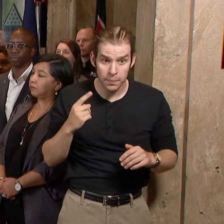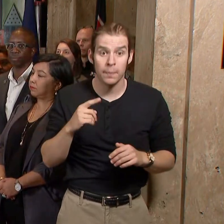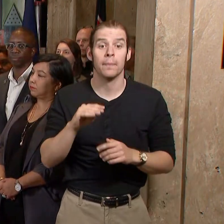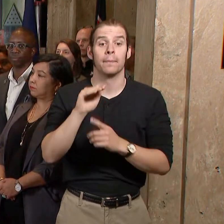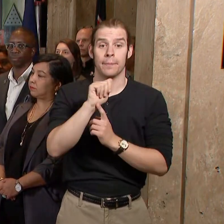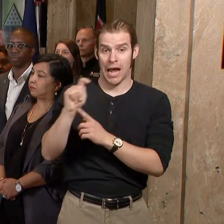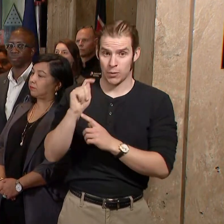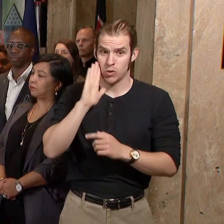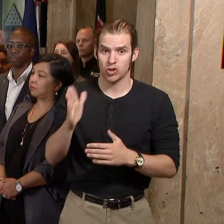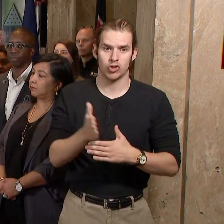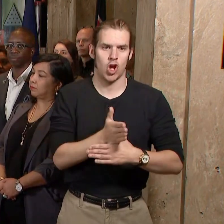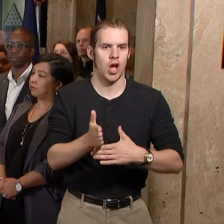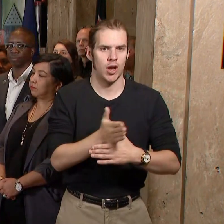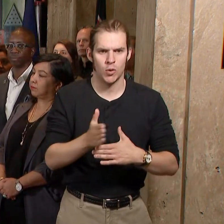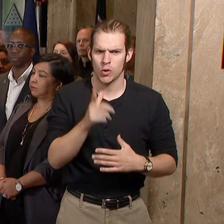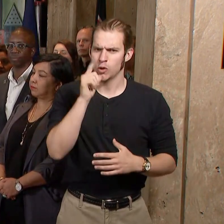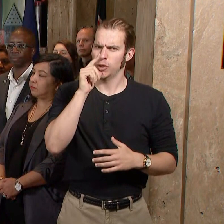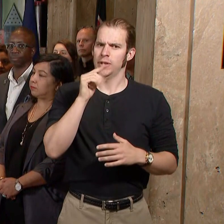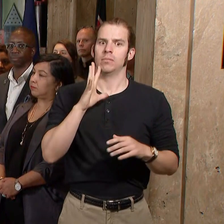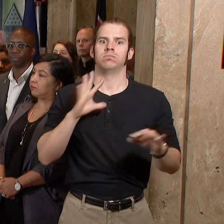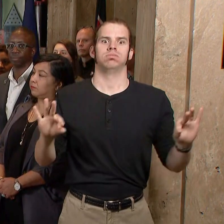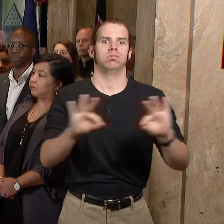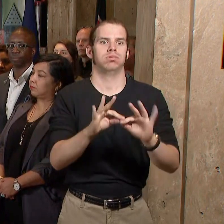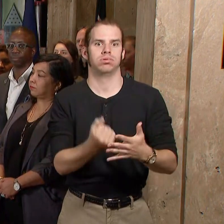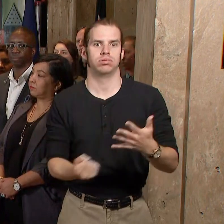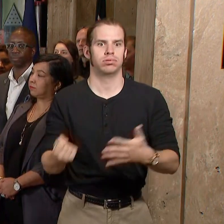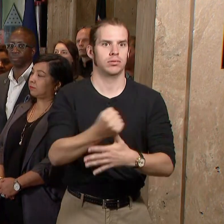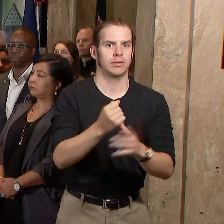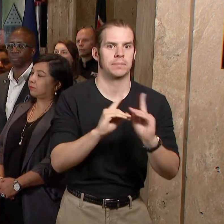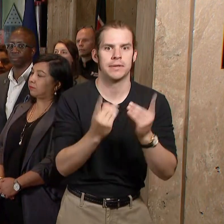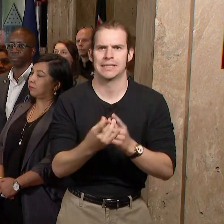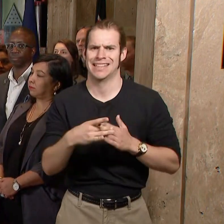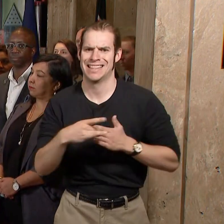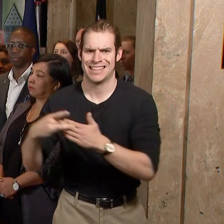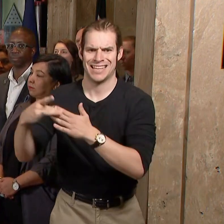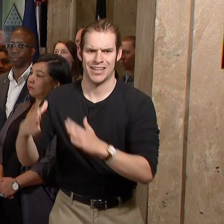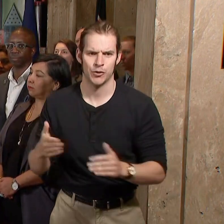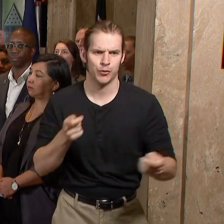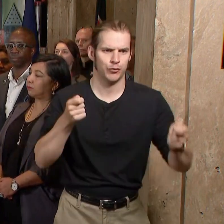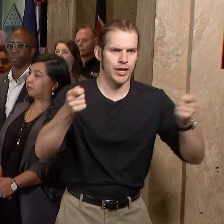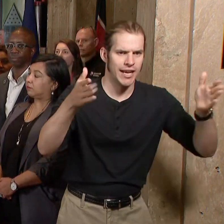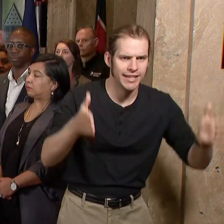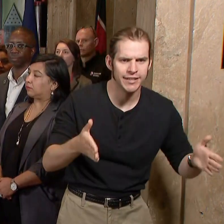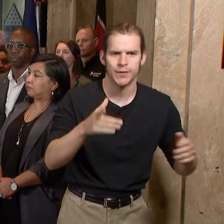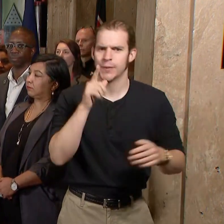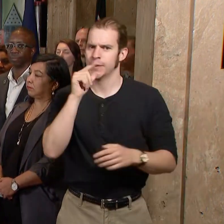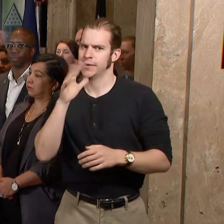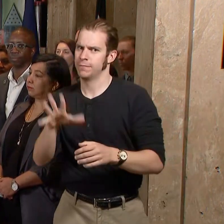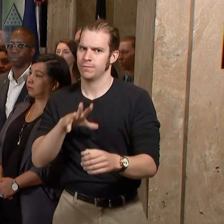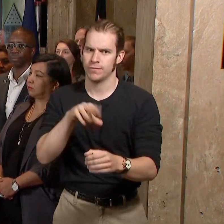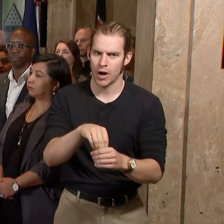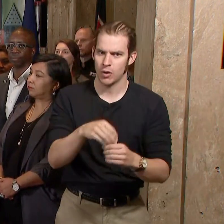most important senior department leads as well as department directors or deputy directors will be involved in that process. But we will envision that all of